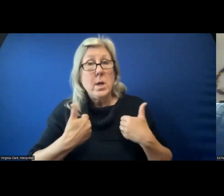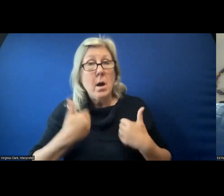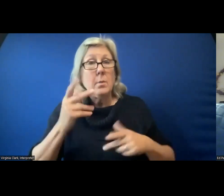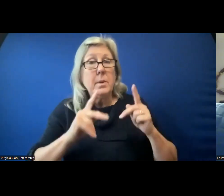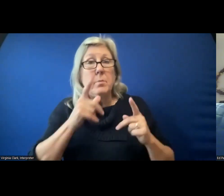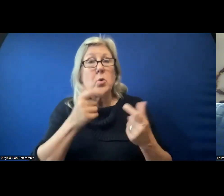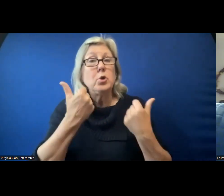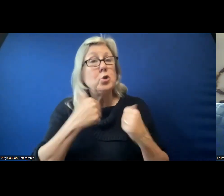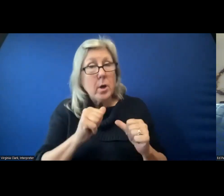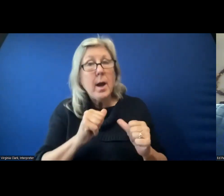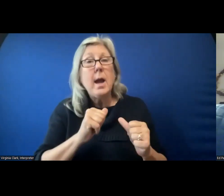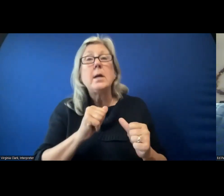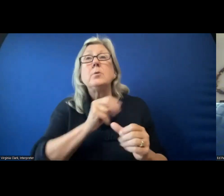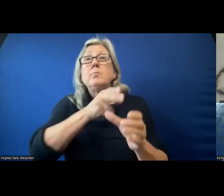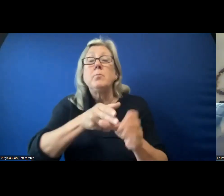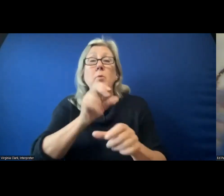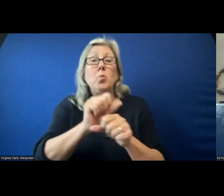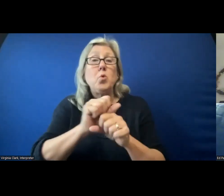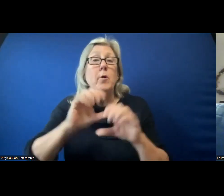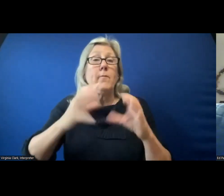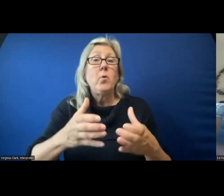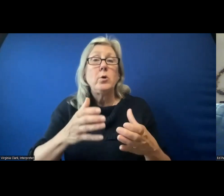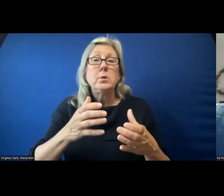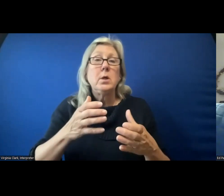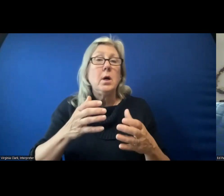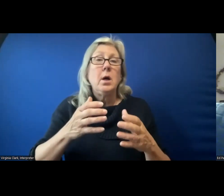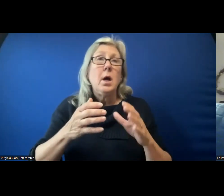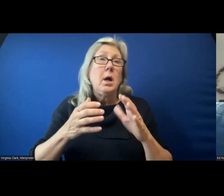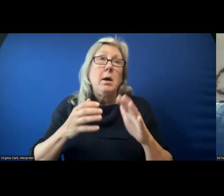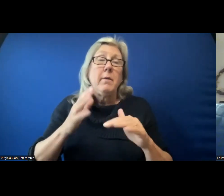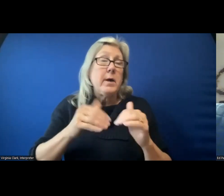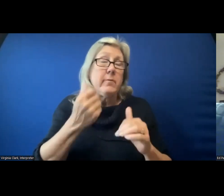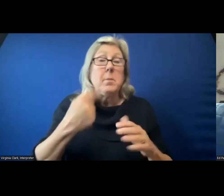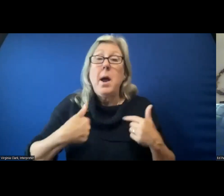the workforce instead of to everybody. I don't have all of the answers.